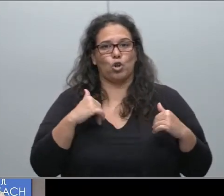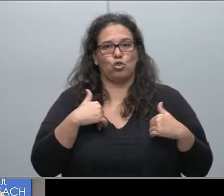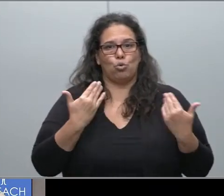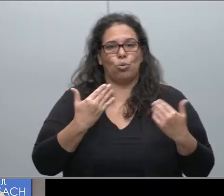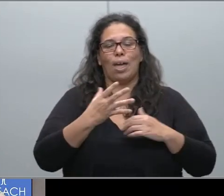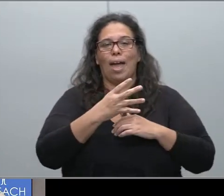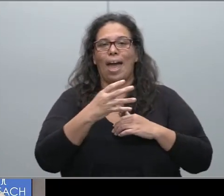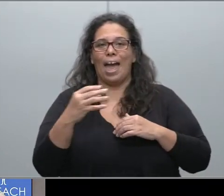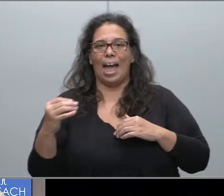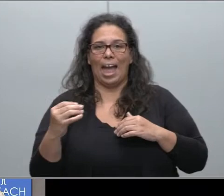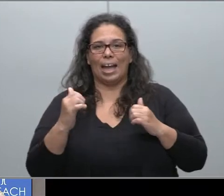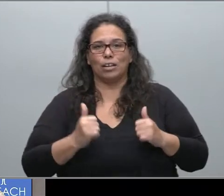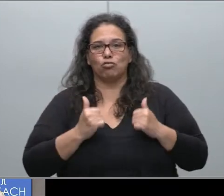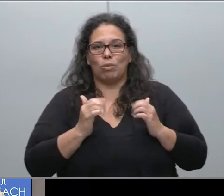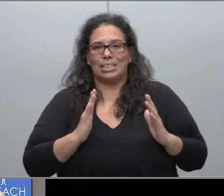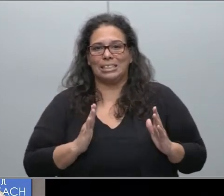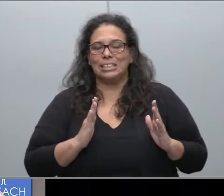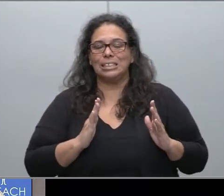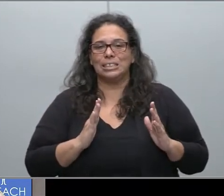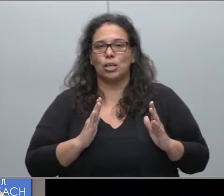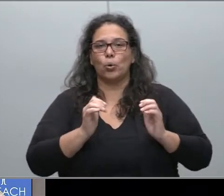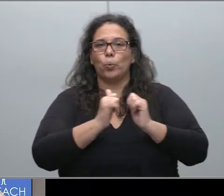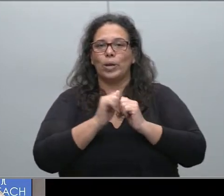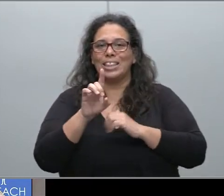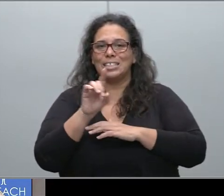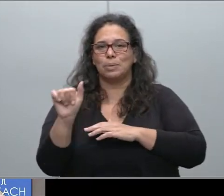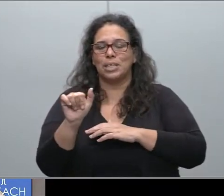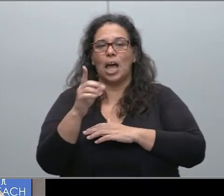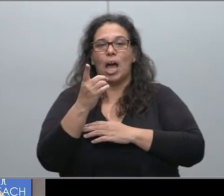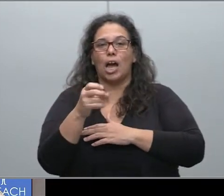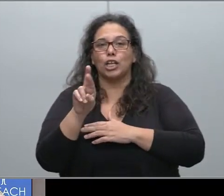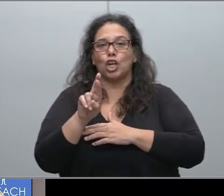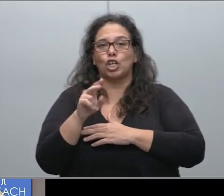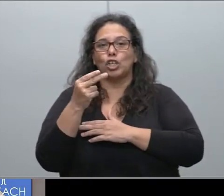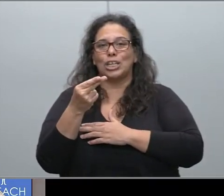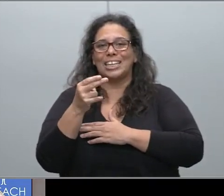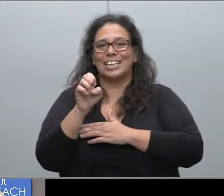You know, the manager of the bank refused me and my wife